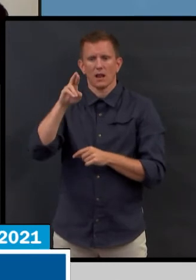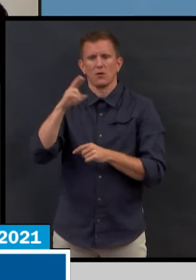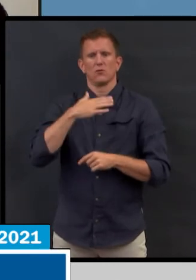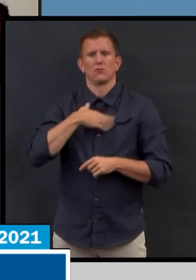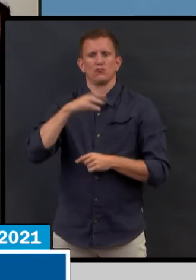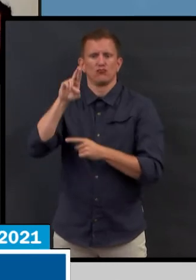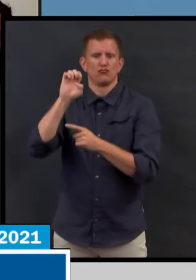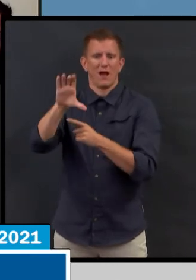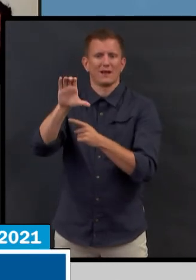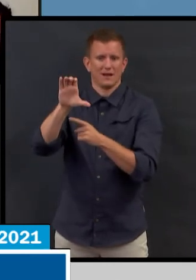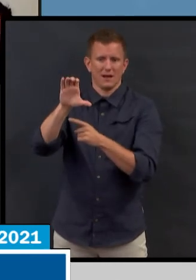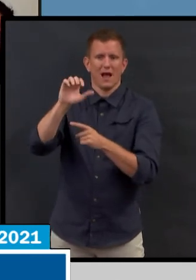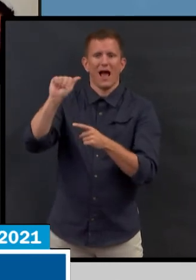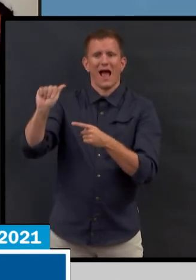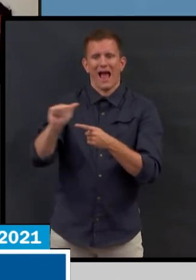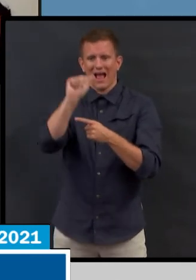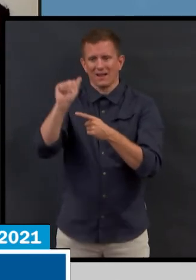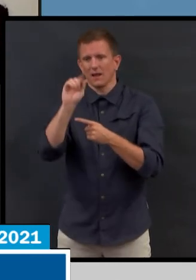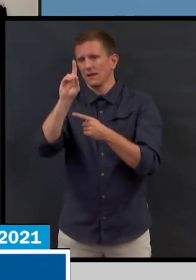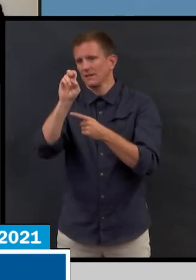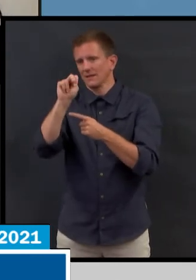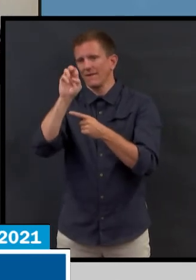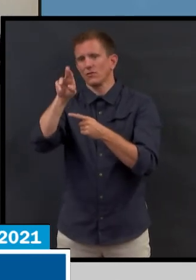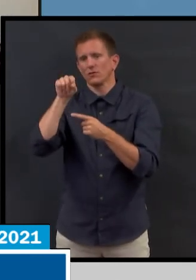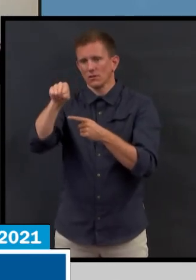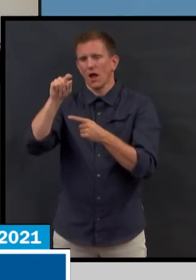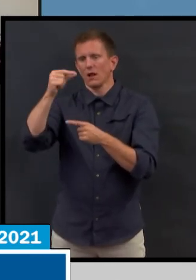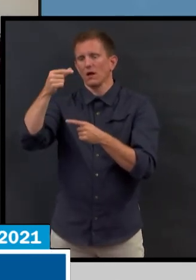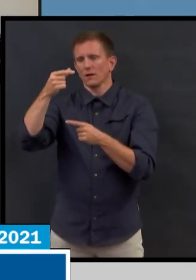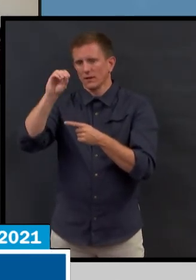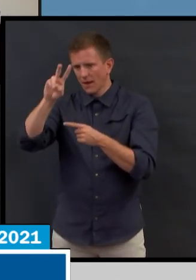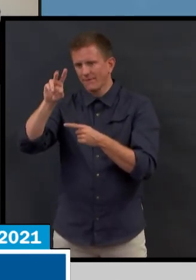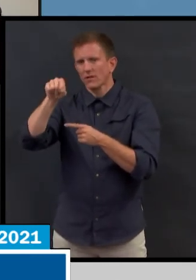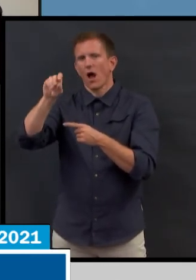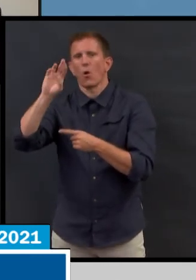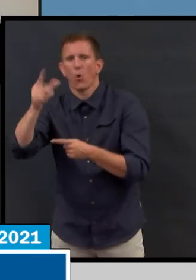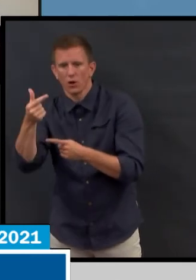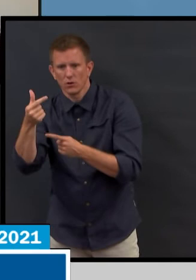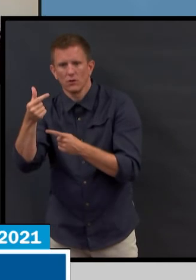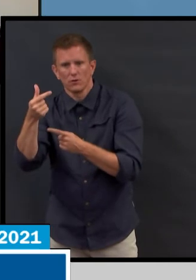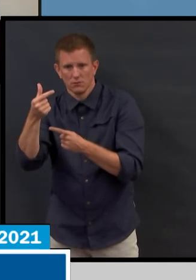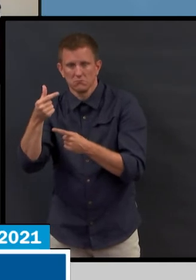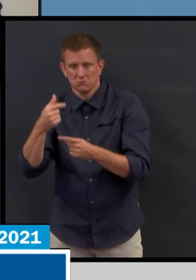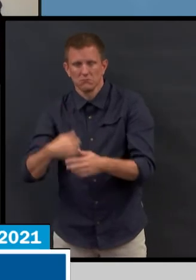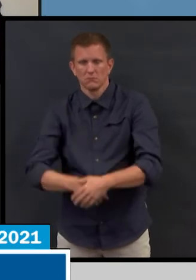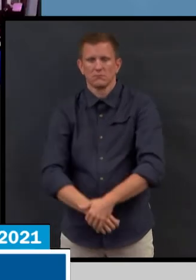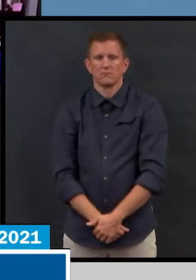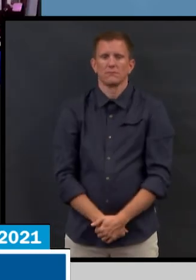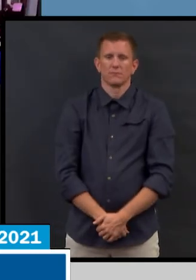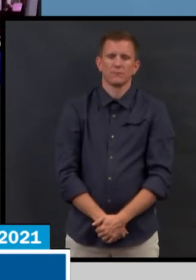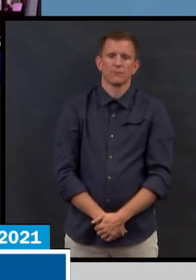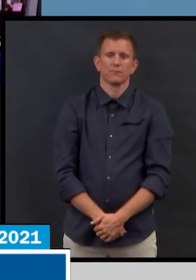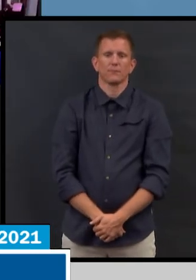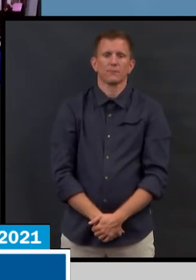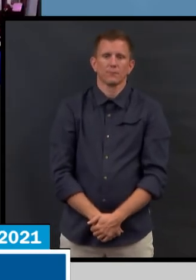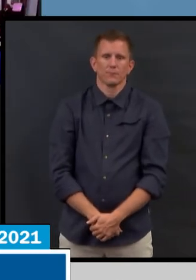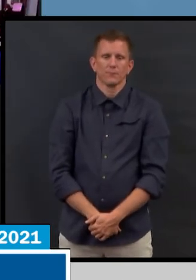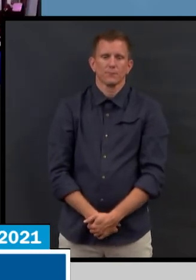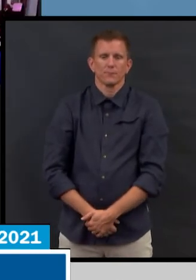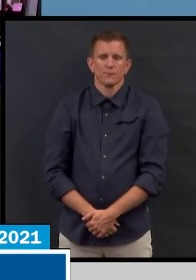if you if you have any other questions and that's all i have thank you so much you are welcome there